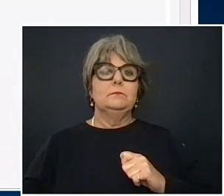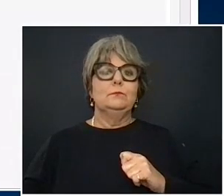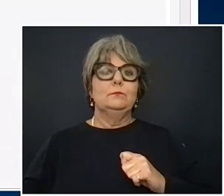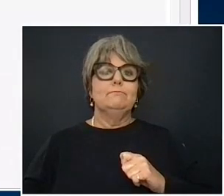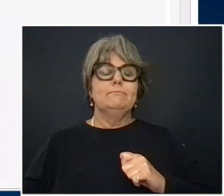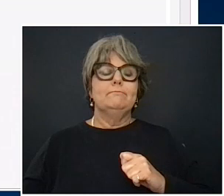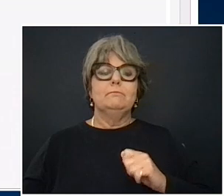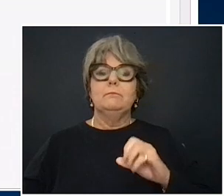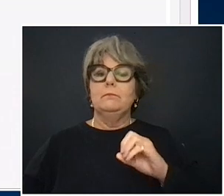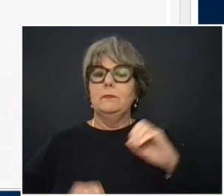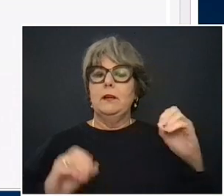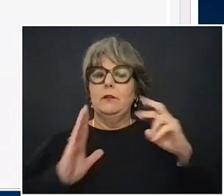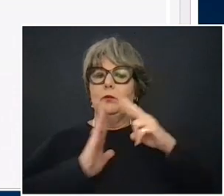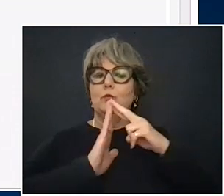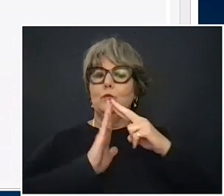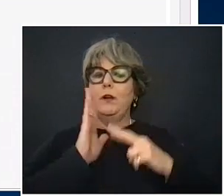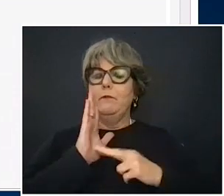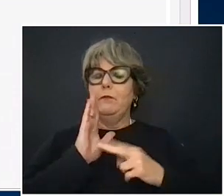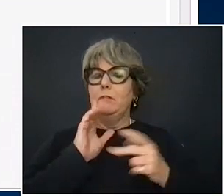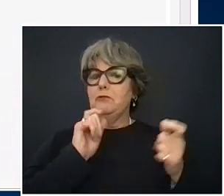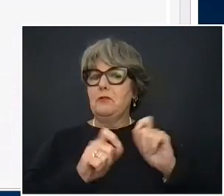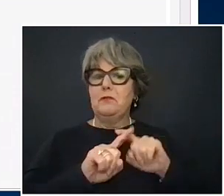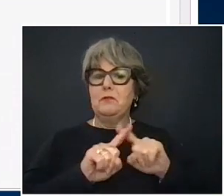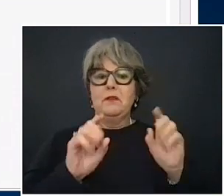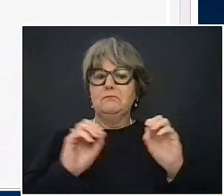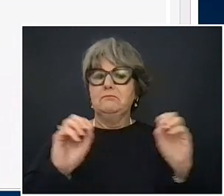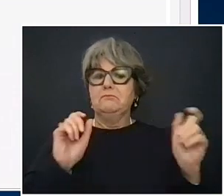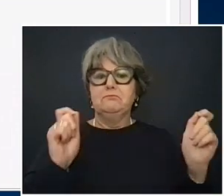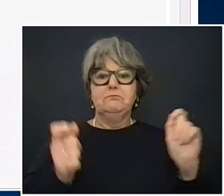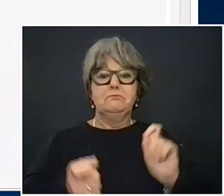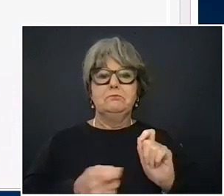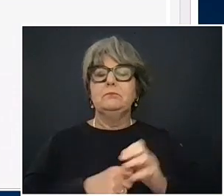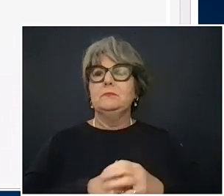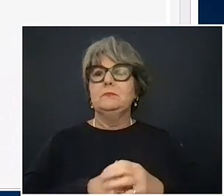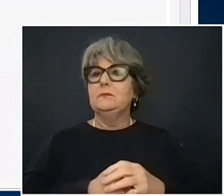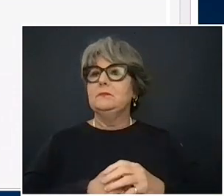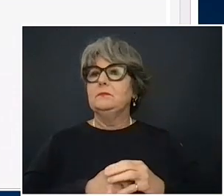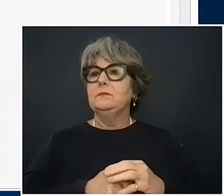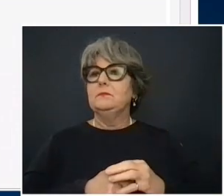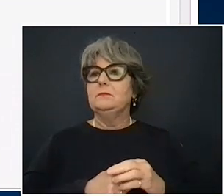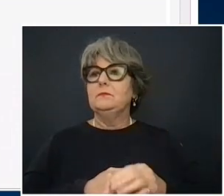provision changes, but it's based on other changes there.